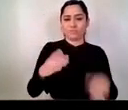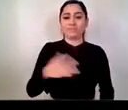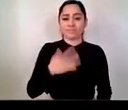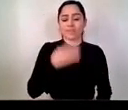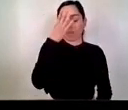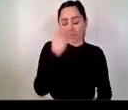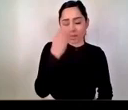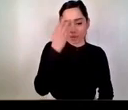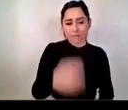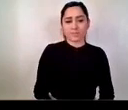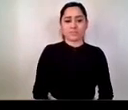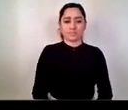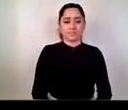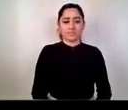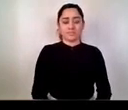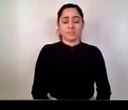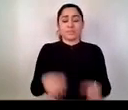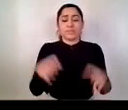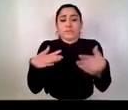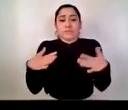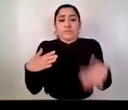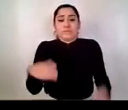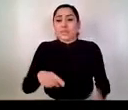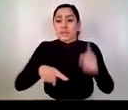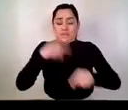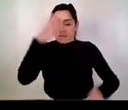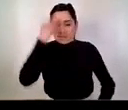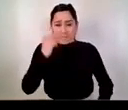The anxiety of not being able to sleep can make it harder to fall asleep.